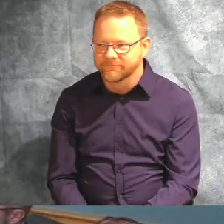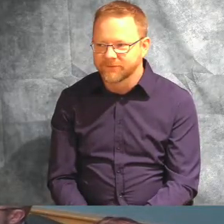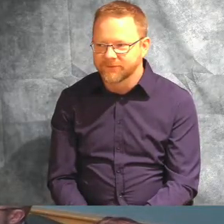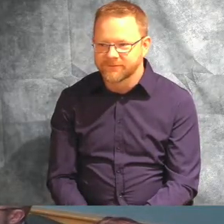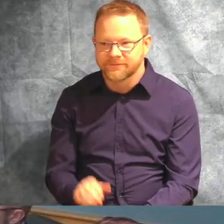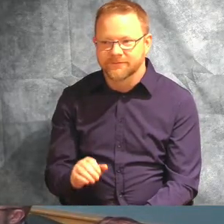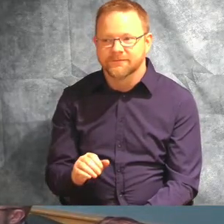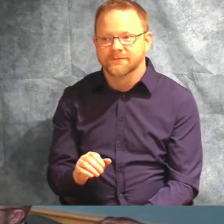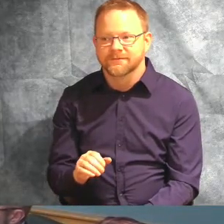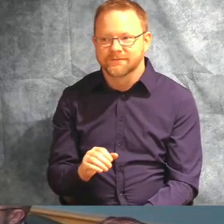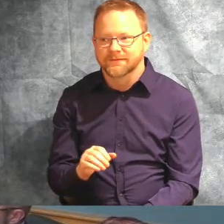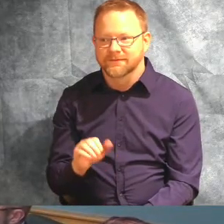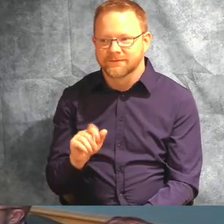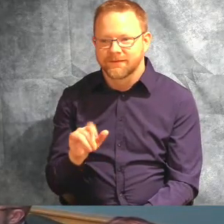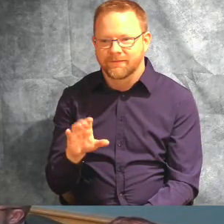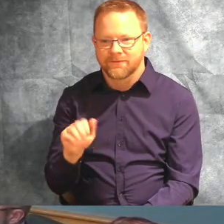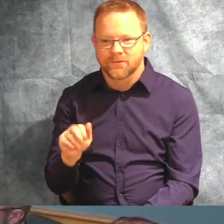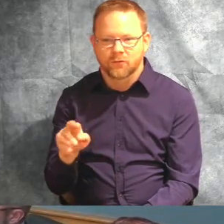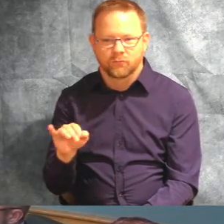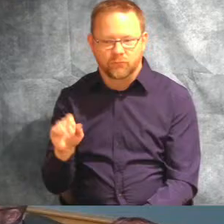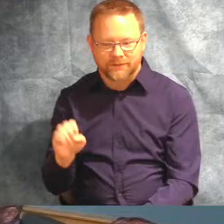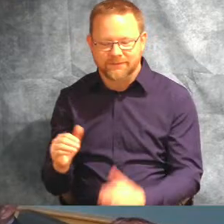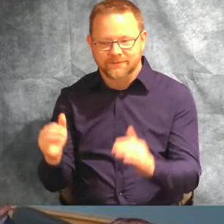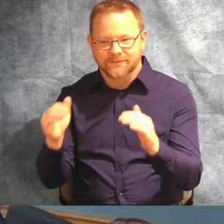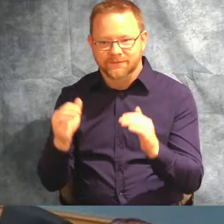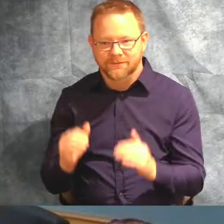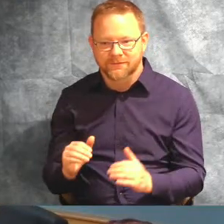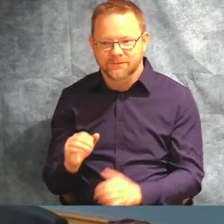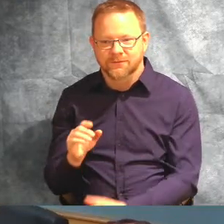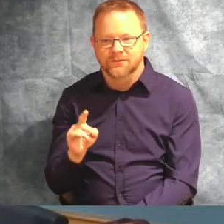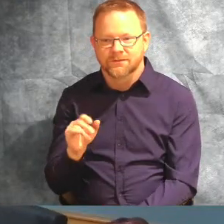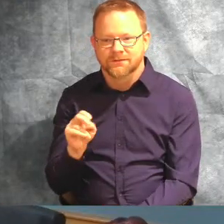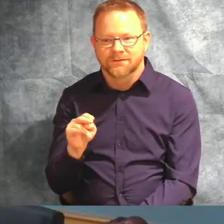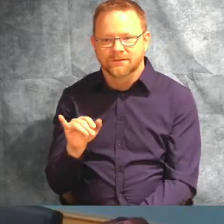Commissioner Alicia Reece. Good afternoon. I'm County Commissioner Denise Driehaus,